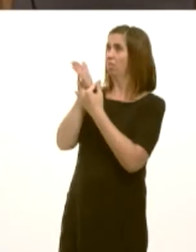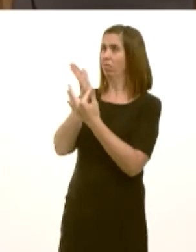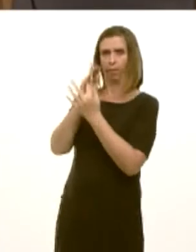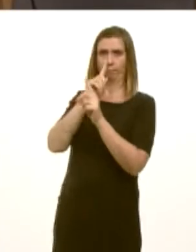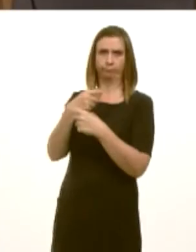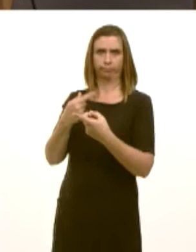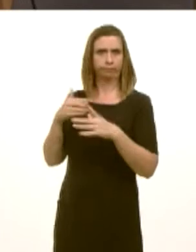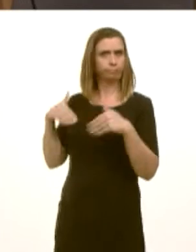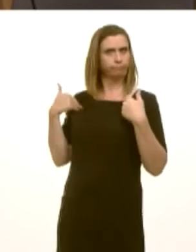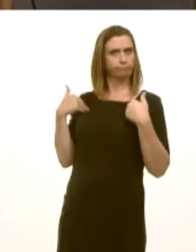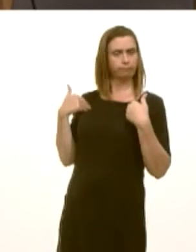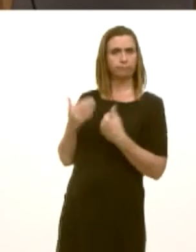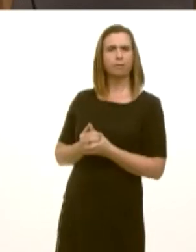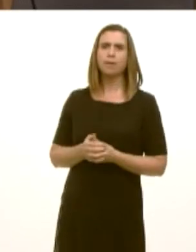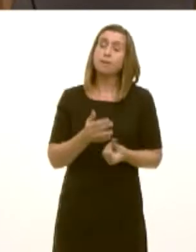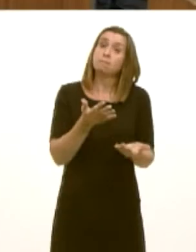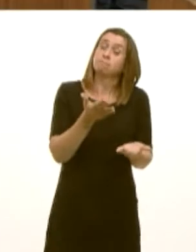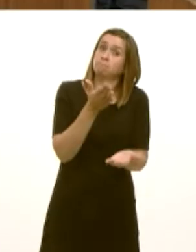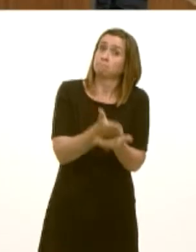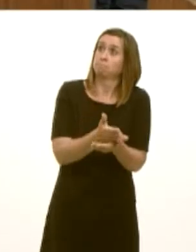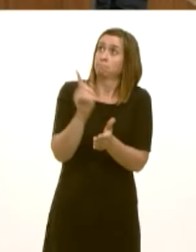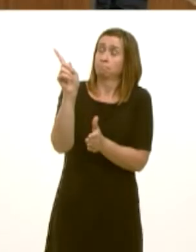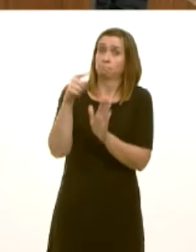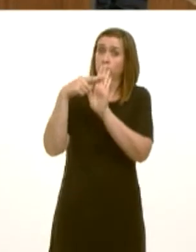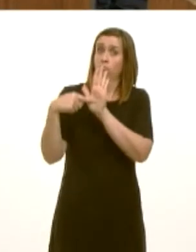Davies: Well, it is a fact, First Minister, that the report has been ready, but, under